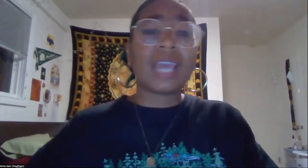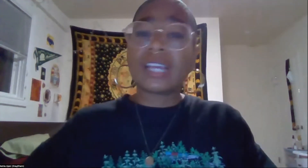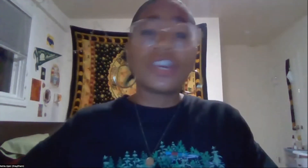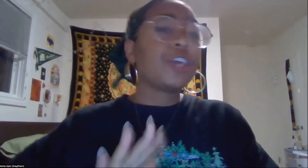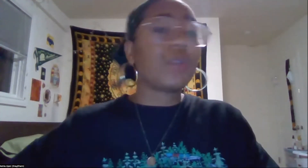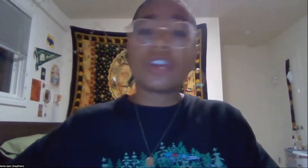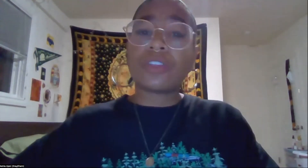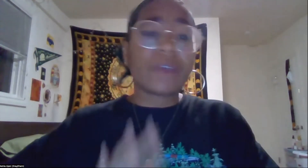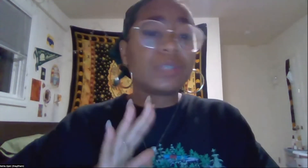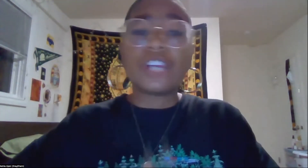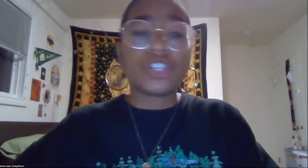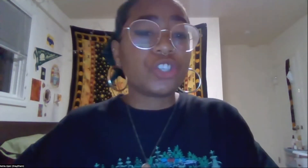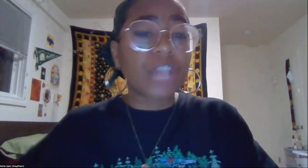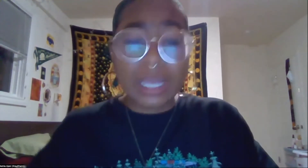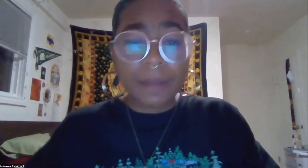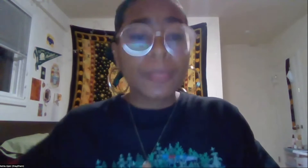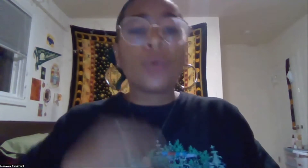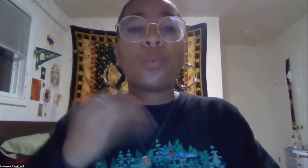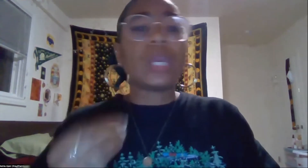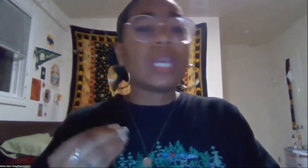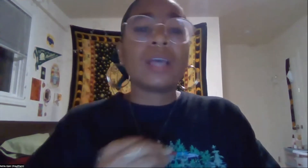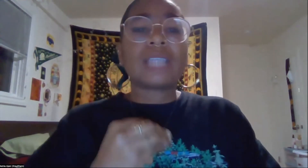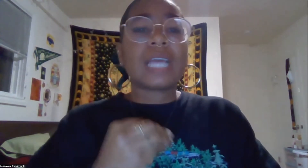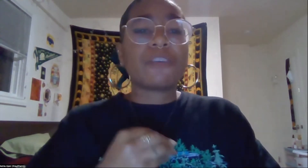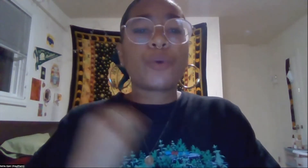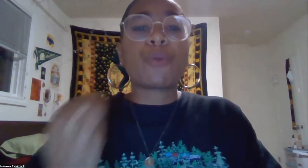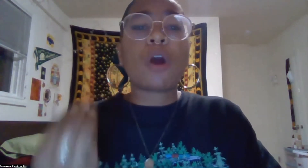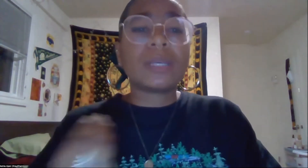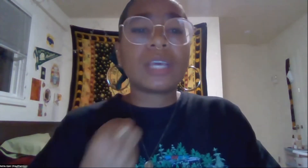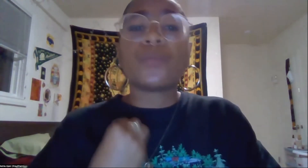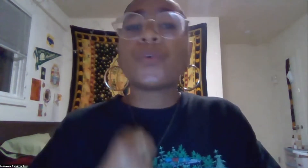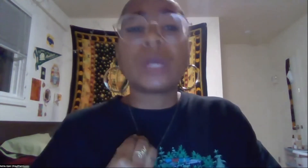can’t you hear the foundation shake? We, sites of both promise and ruin